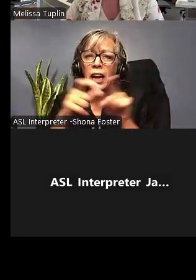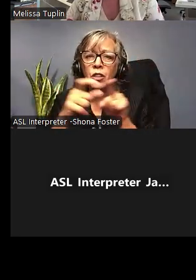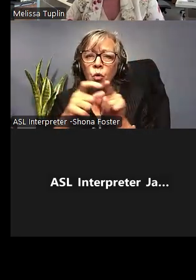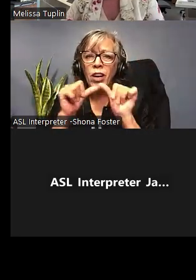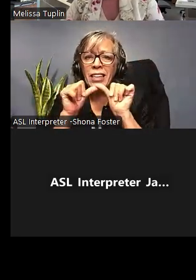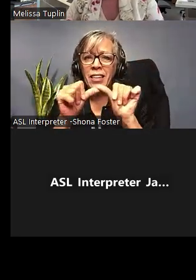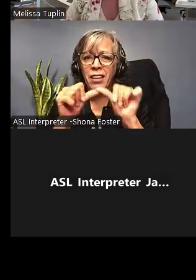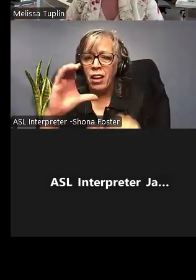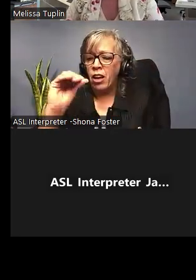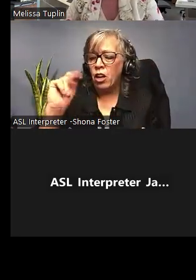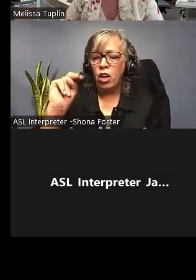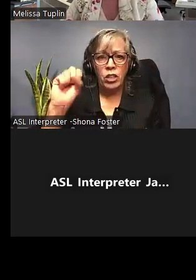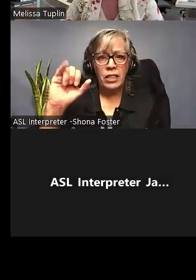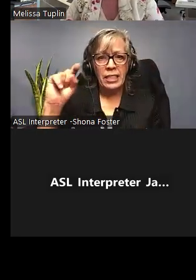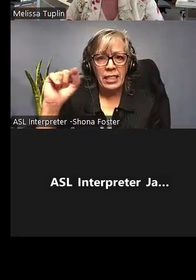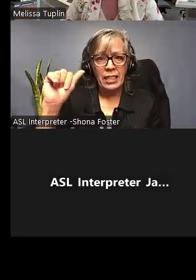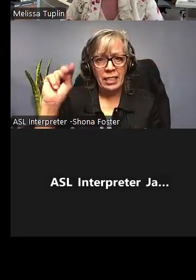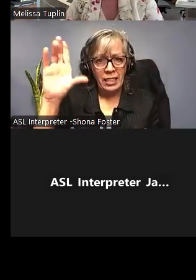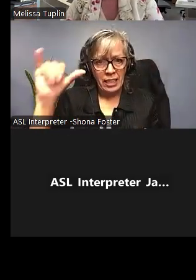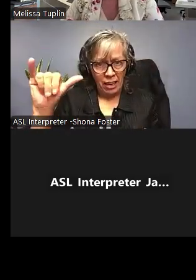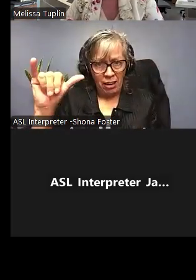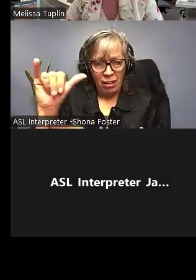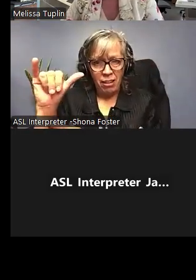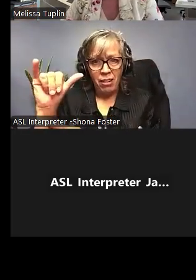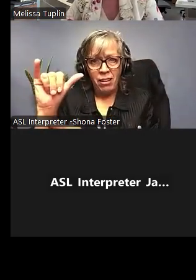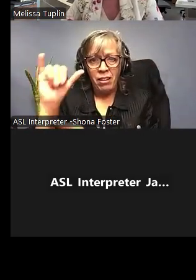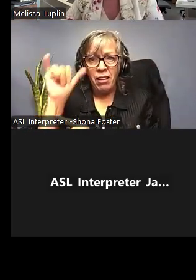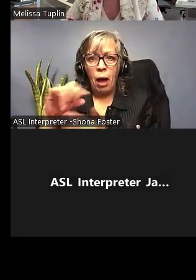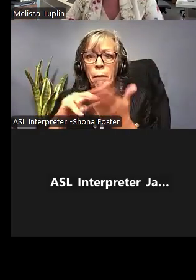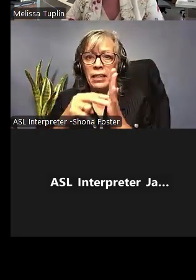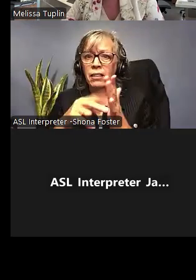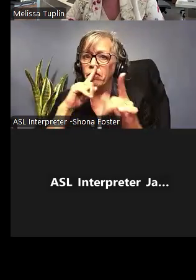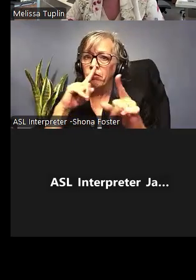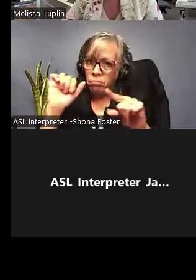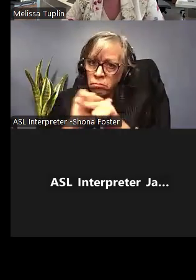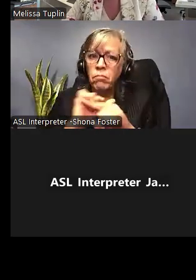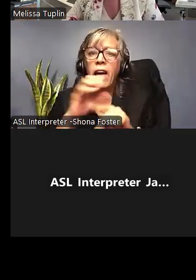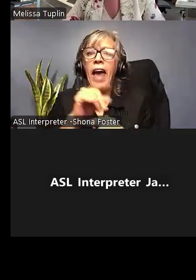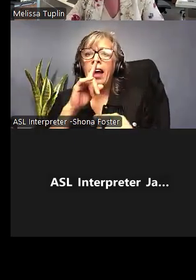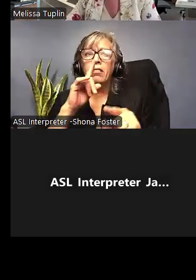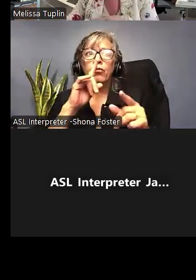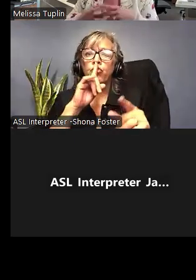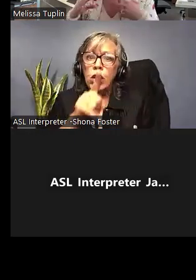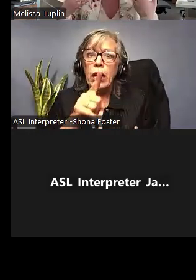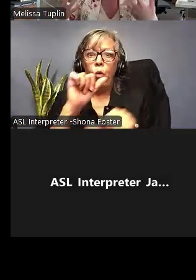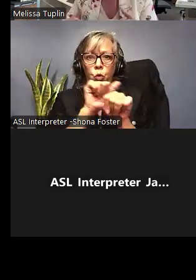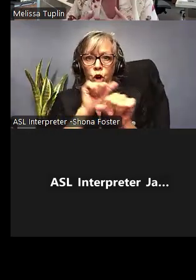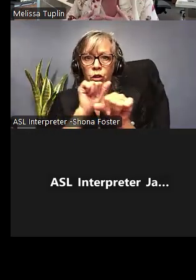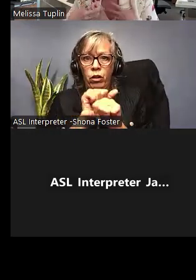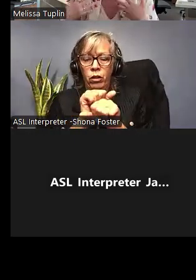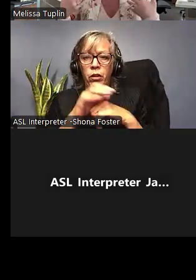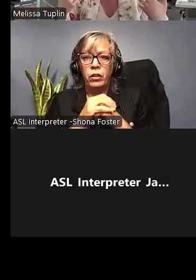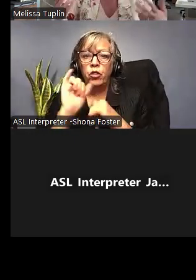These considerations are intended to recognize intentional and active work, so this is regular,